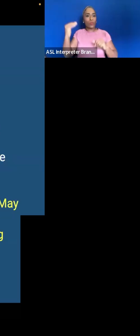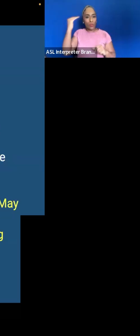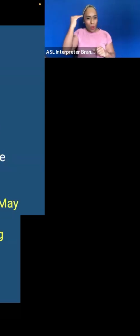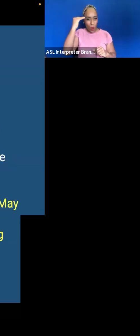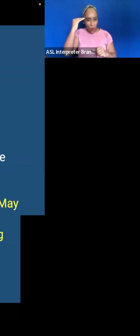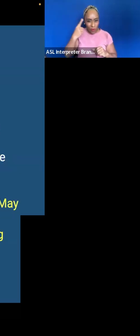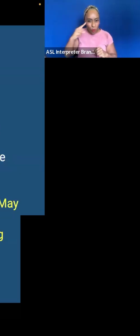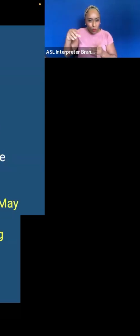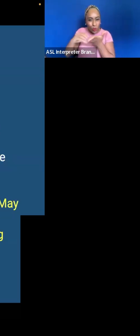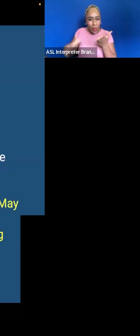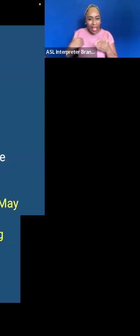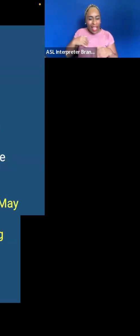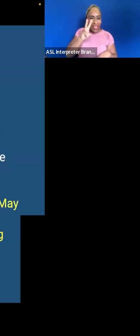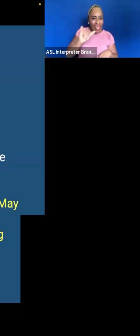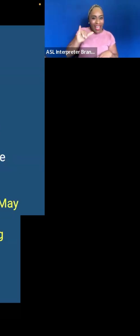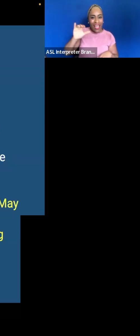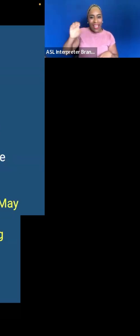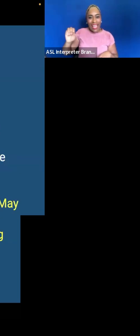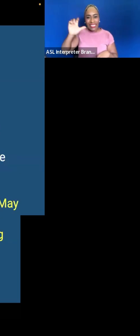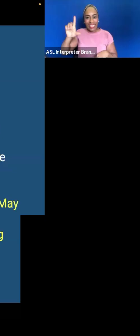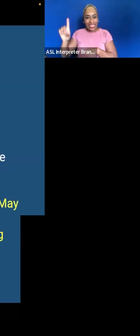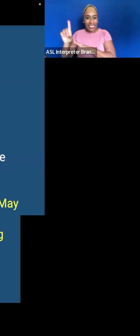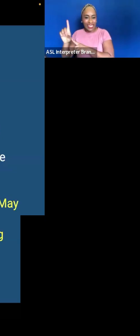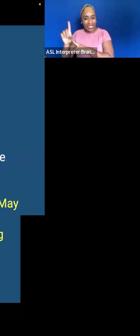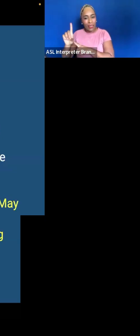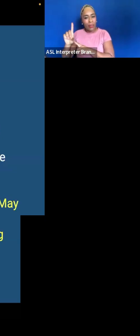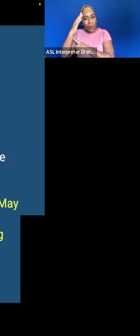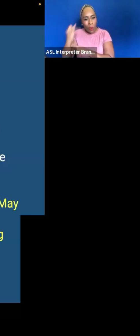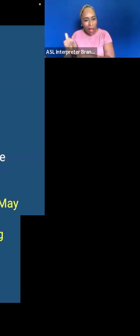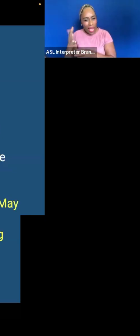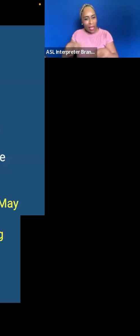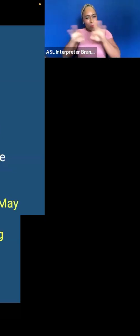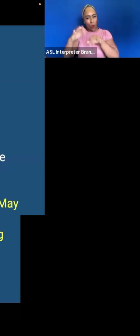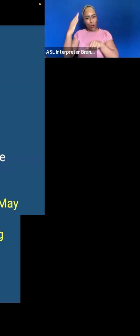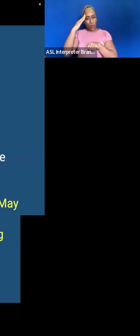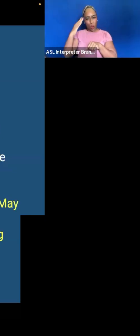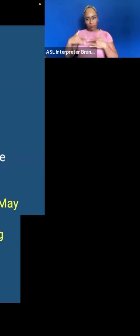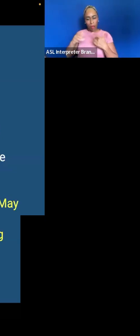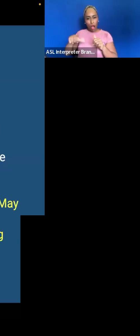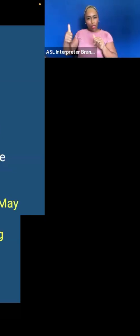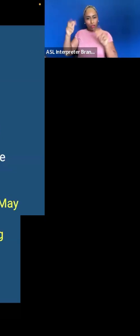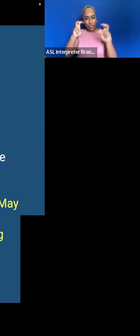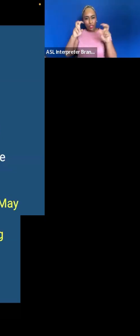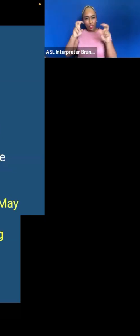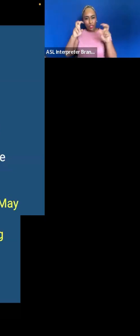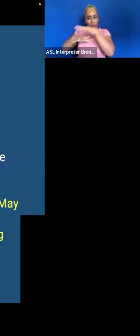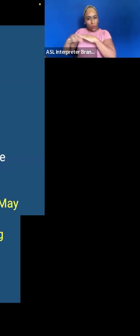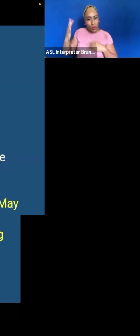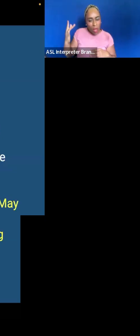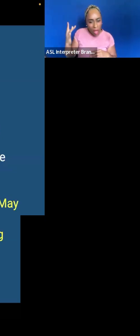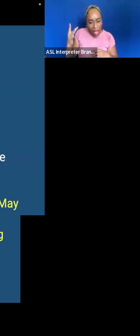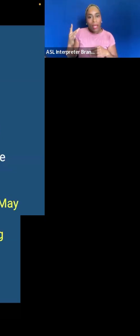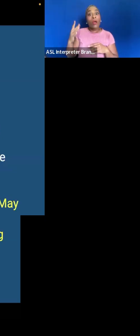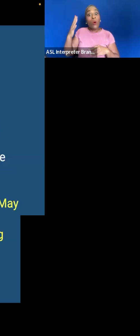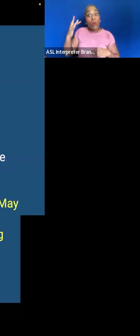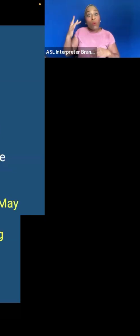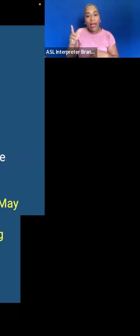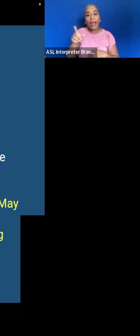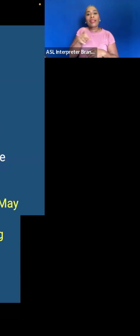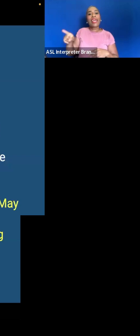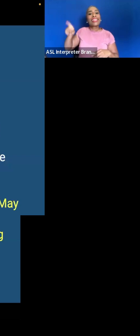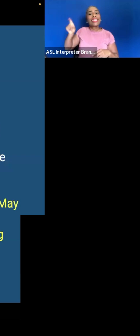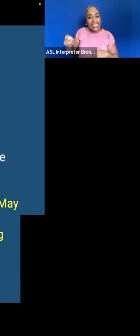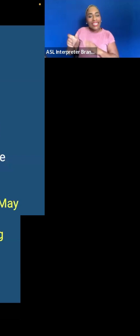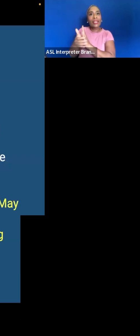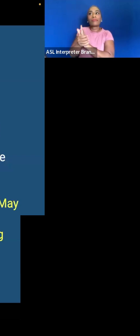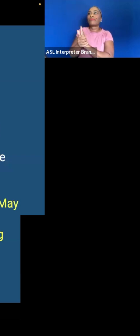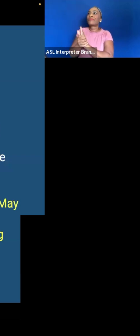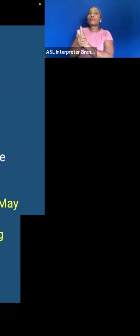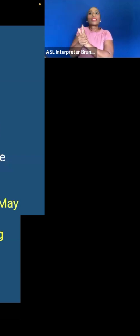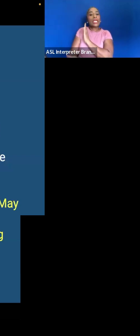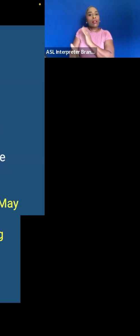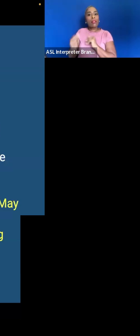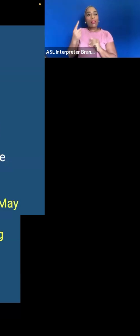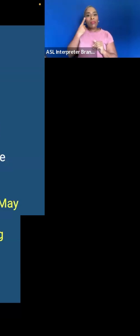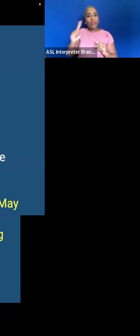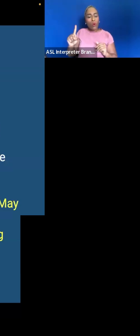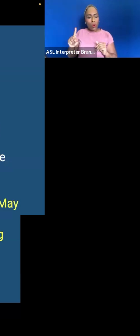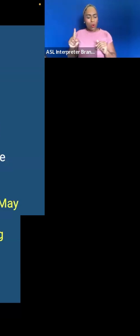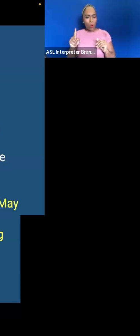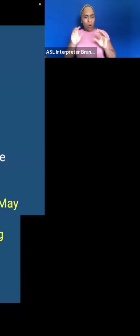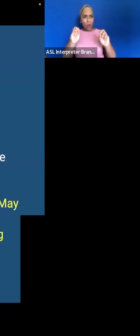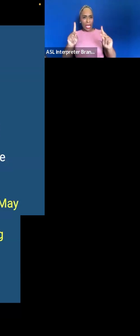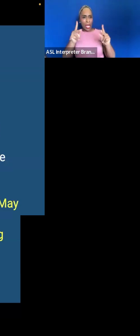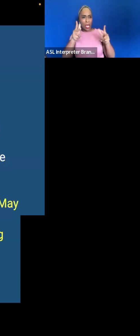And it's really because our kiddos with VI need that skill to be able to prioritize the most important information, be able to